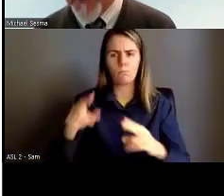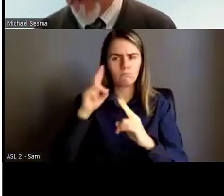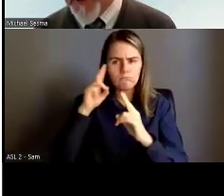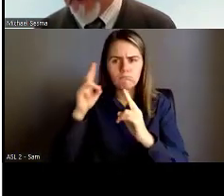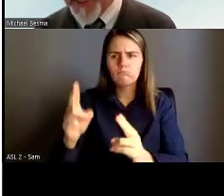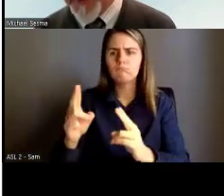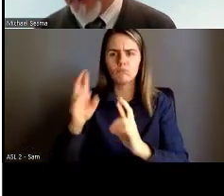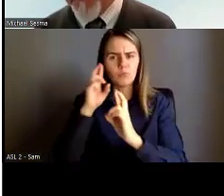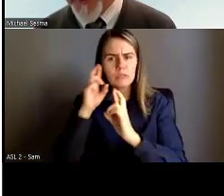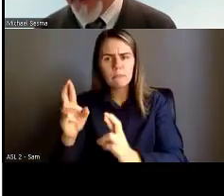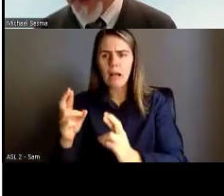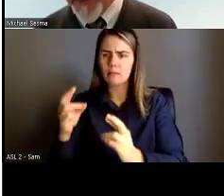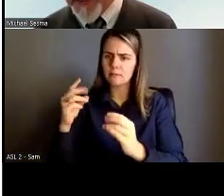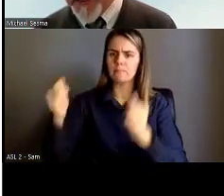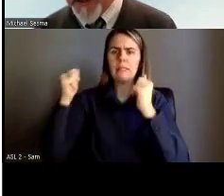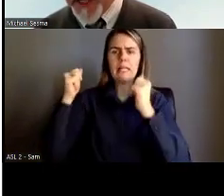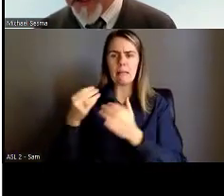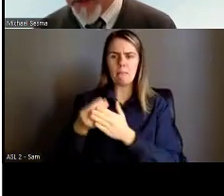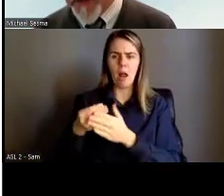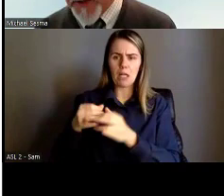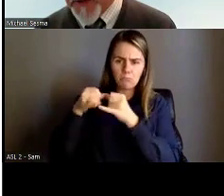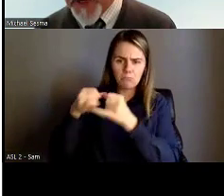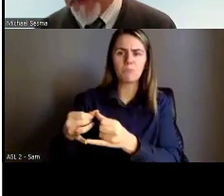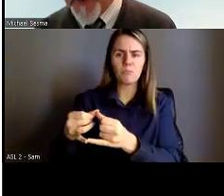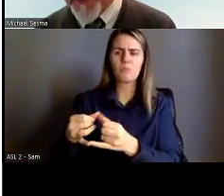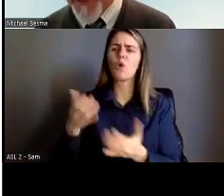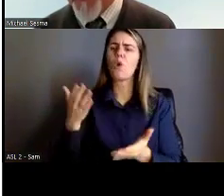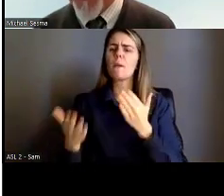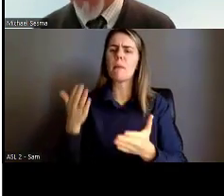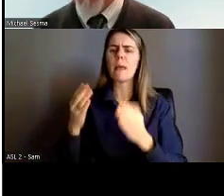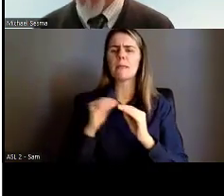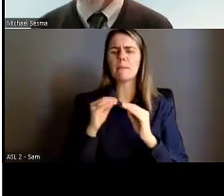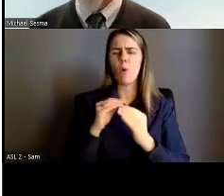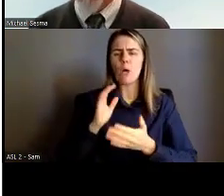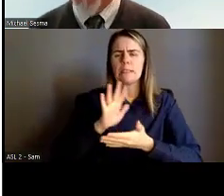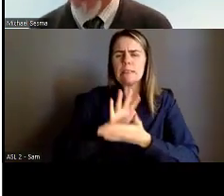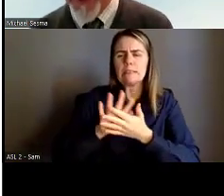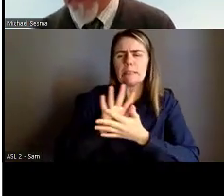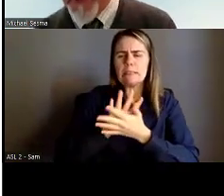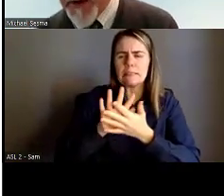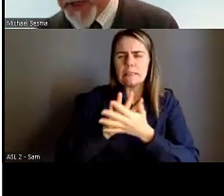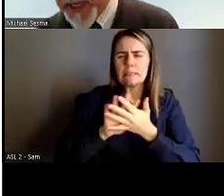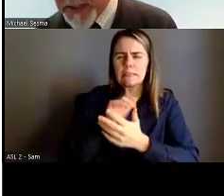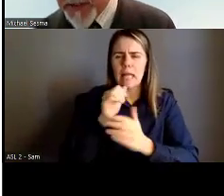or it may be something that's in the grey zone. So I spend a lot more time talking to people with applications